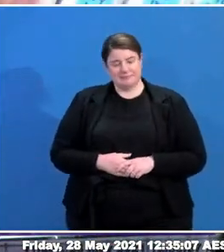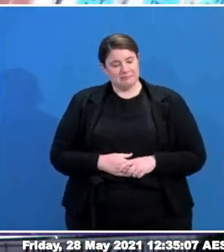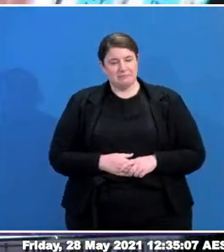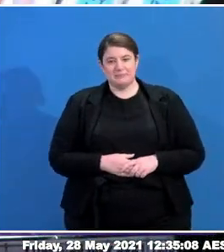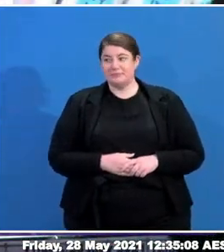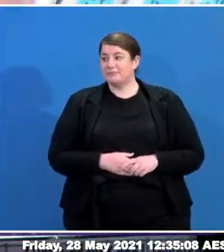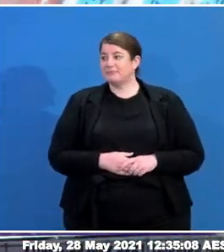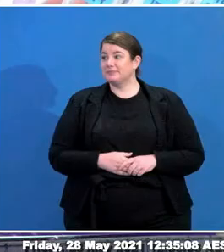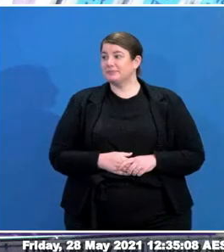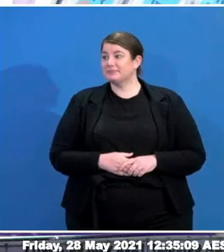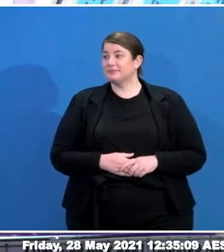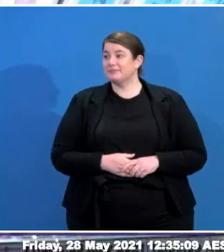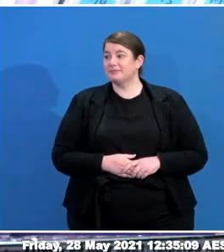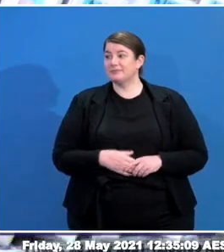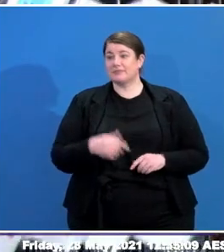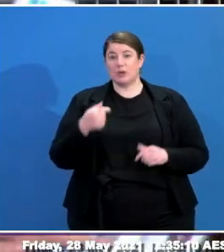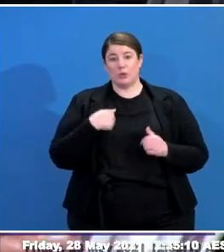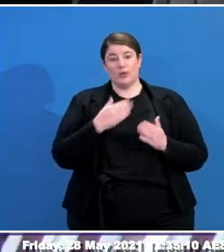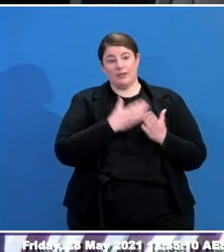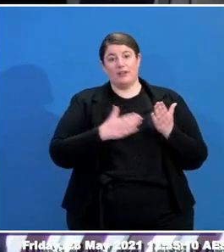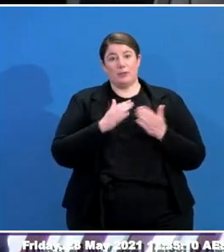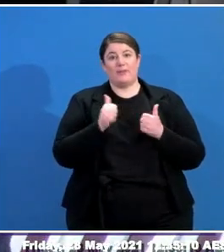Chair, I'm leaving for the airport at 4.30 so we will be done well before that.